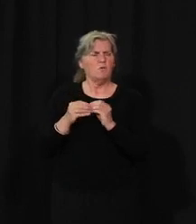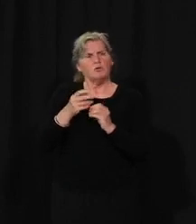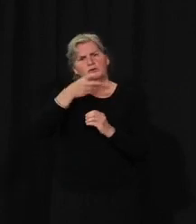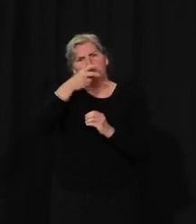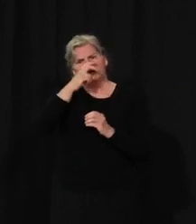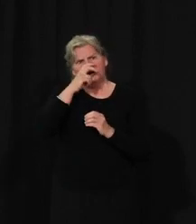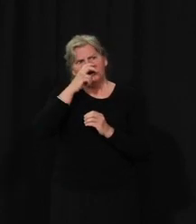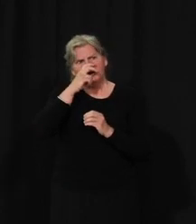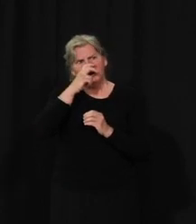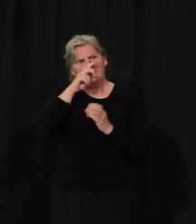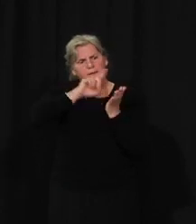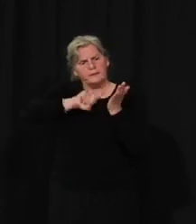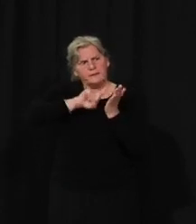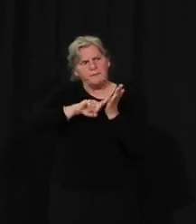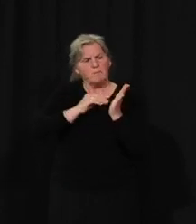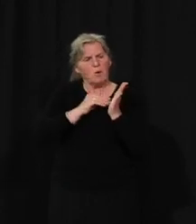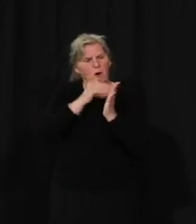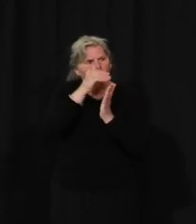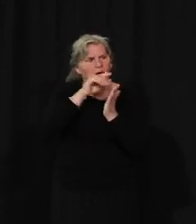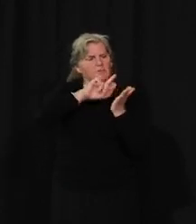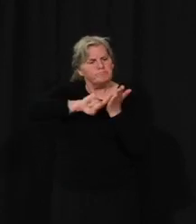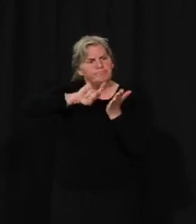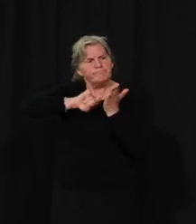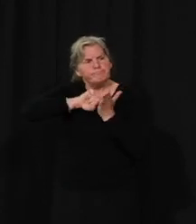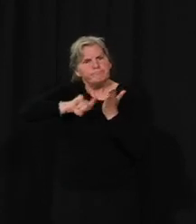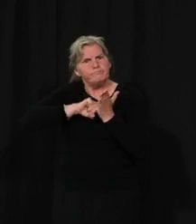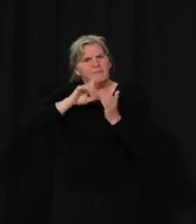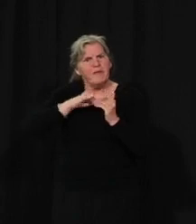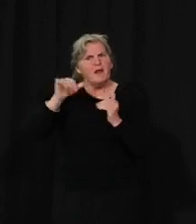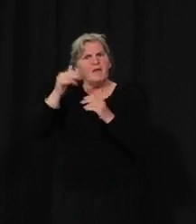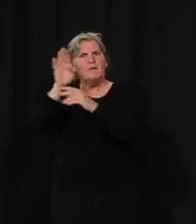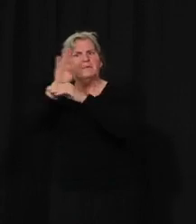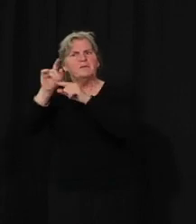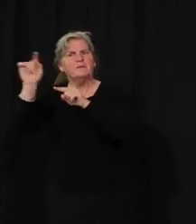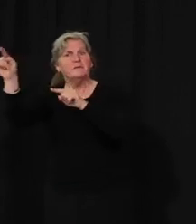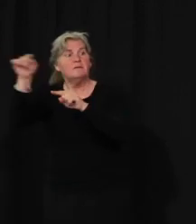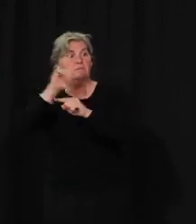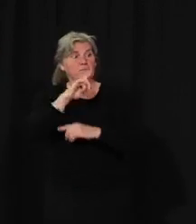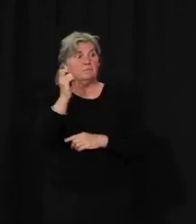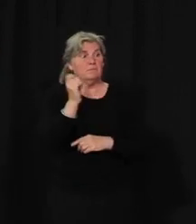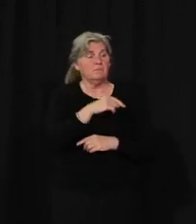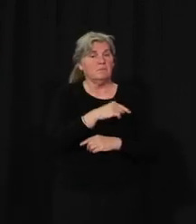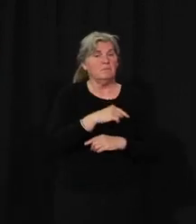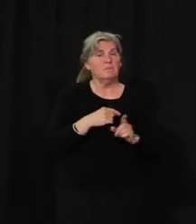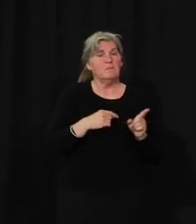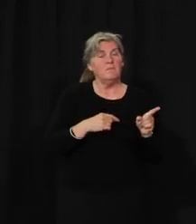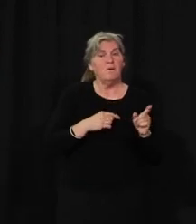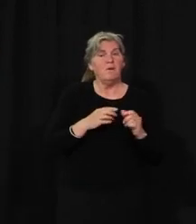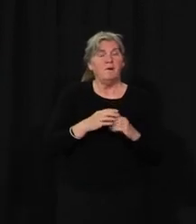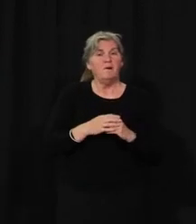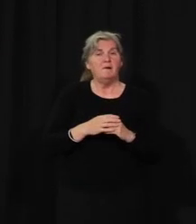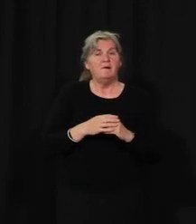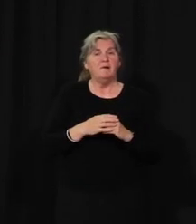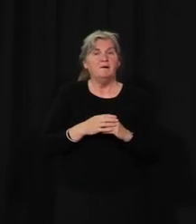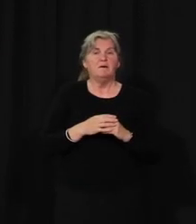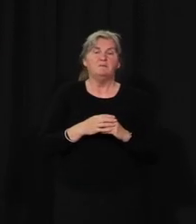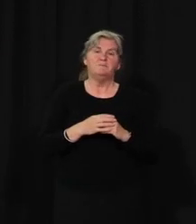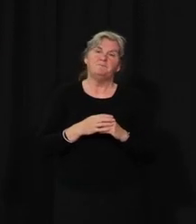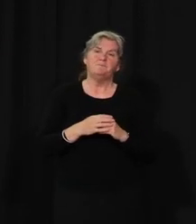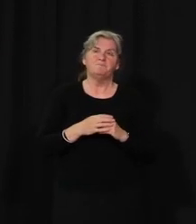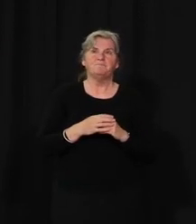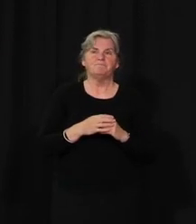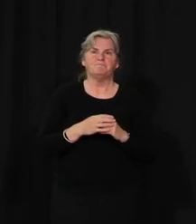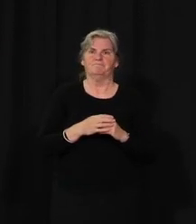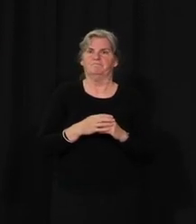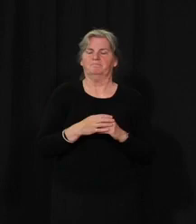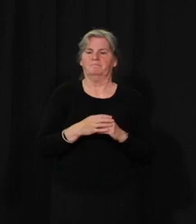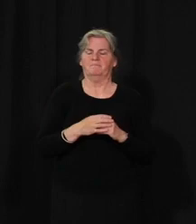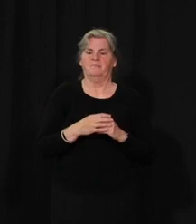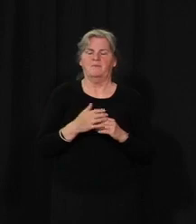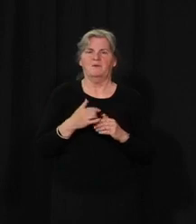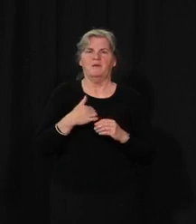inspection than other businesse?